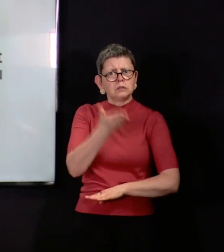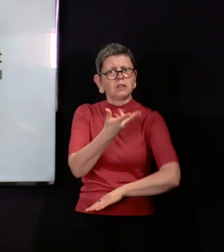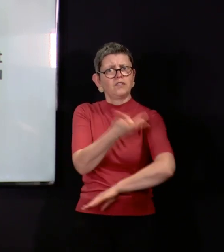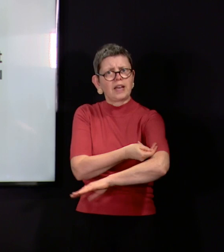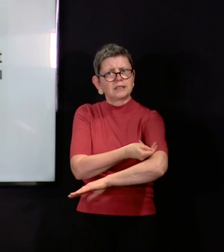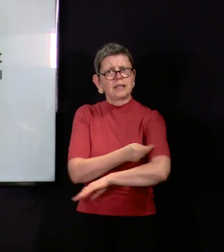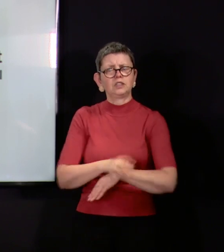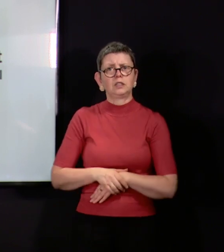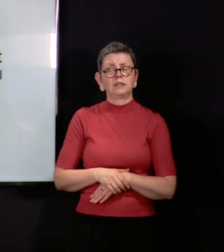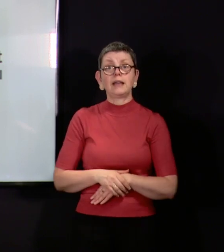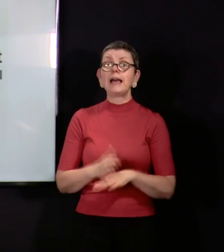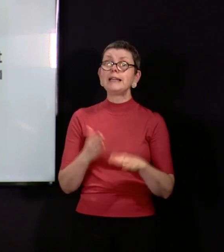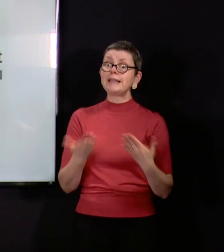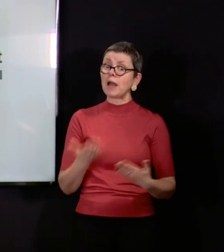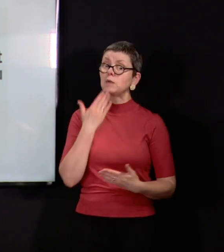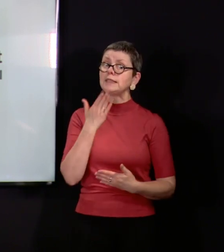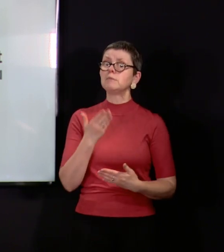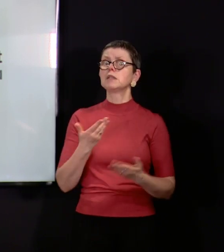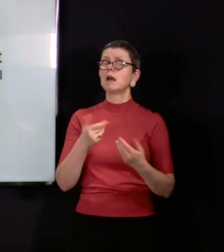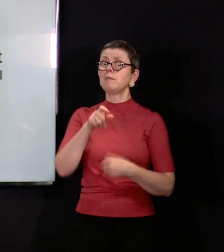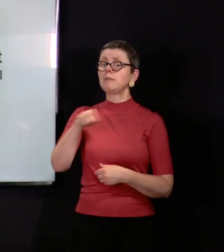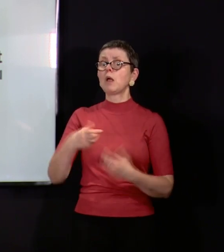in now going to a hospital or a GP practice to be treated than there was